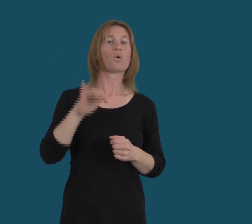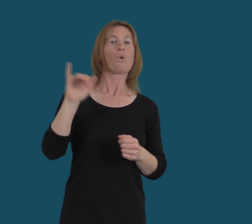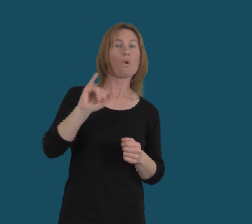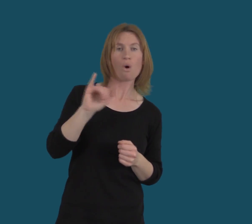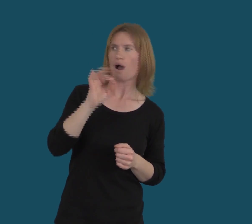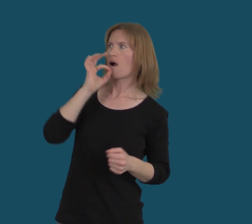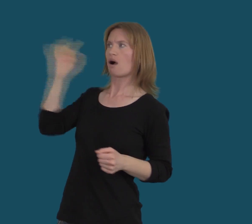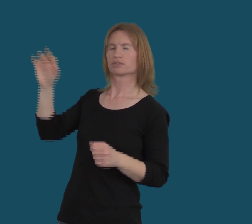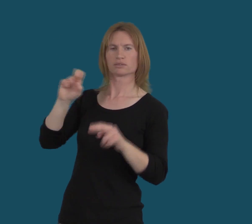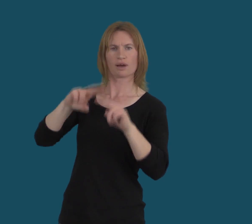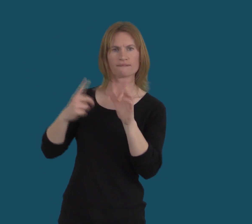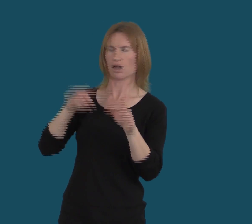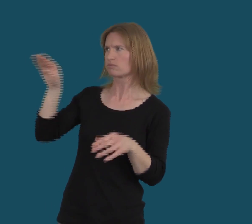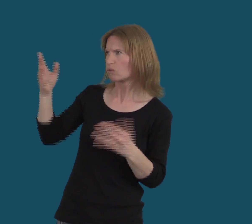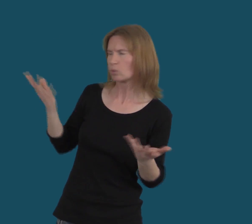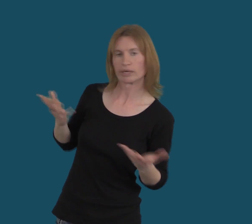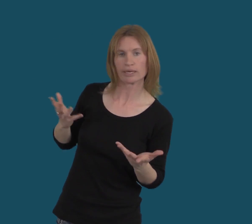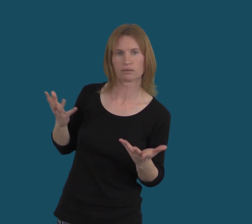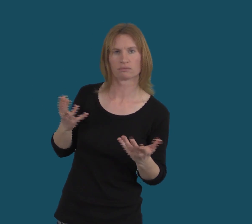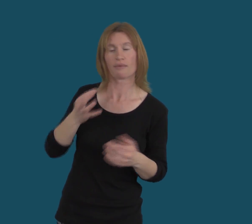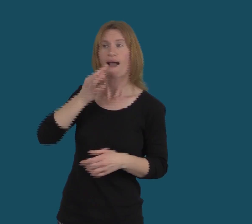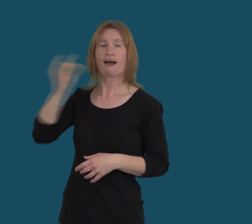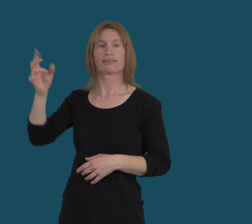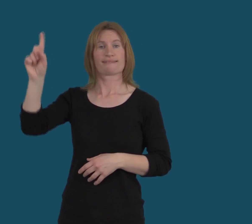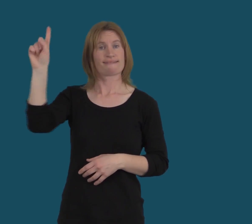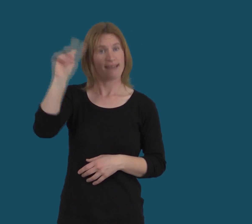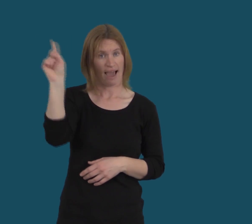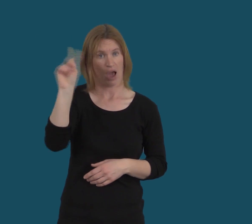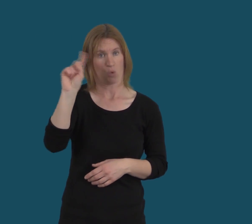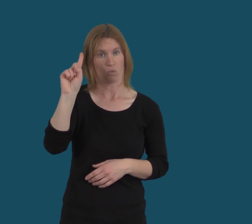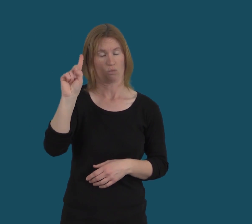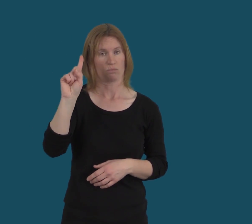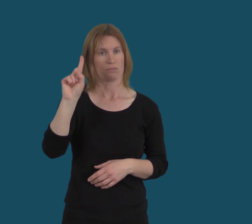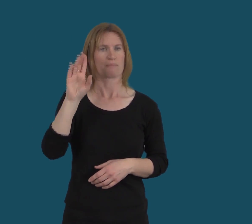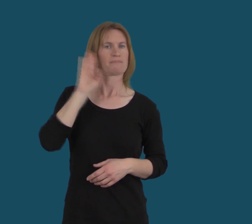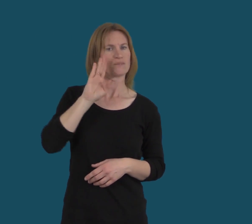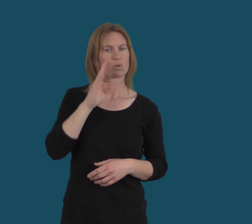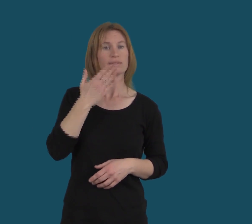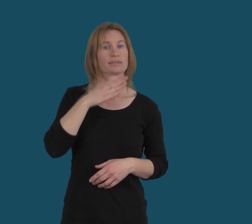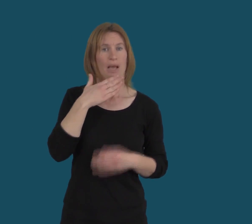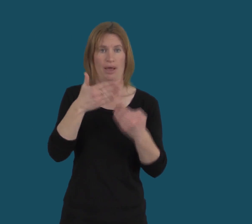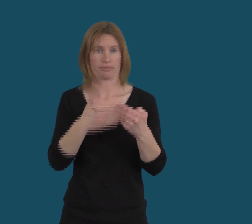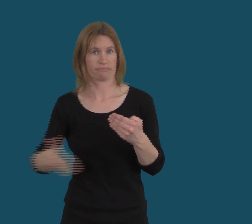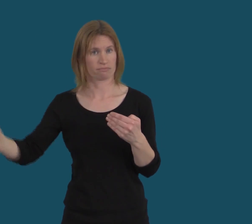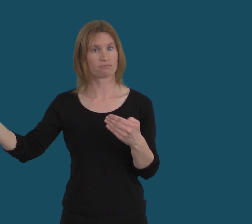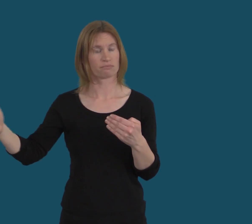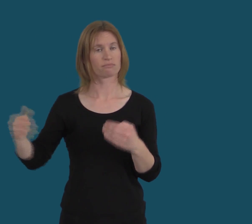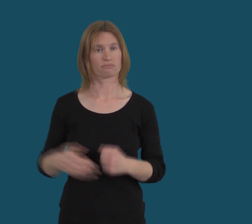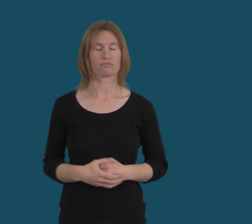or ask your local CFA directly. Ask your local CFA now, before the summer season begins.